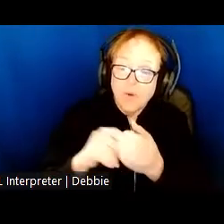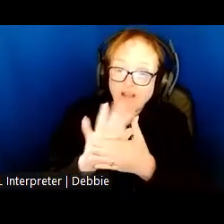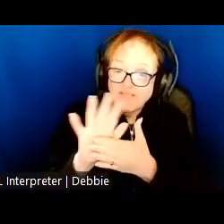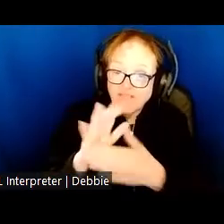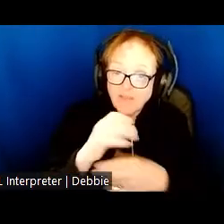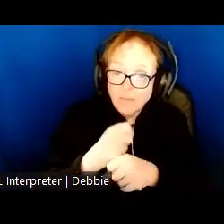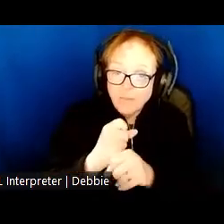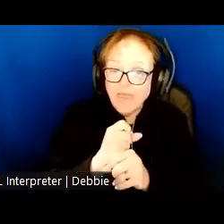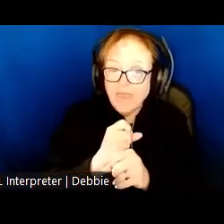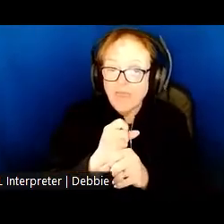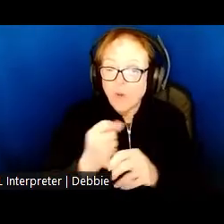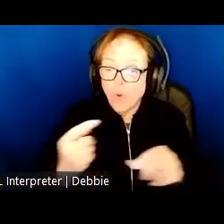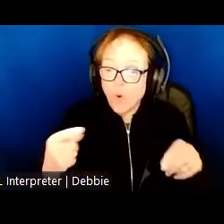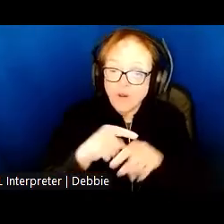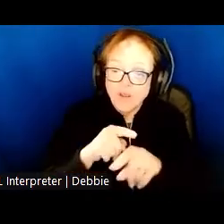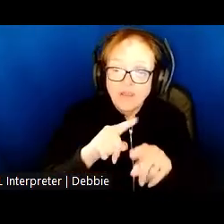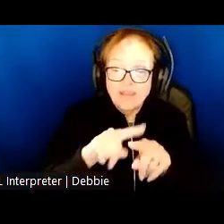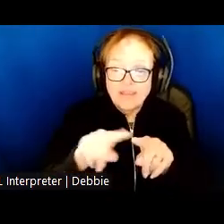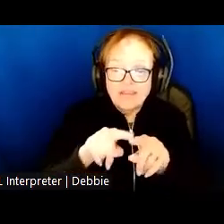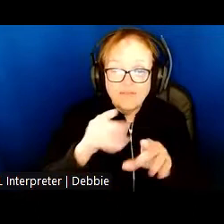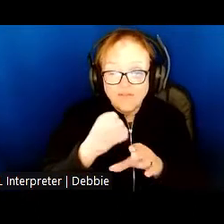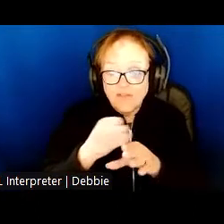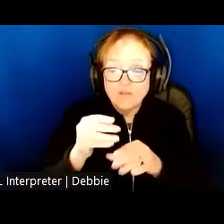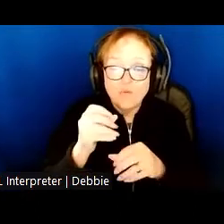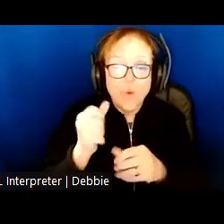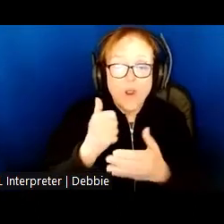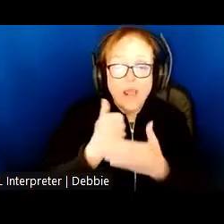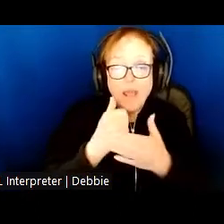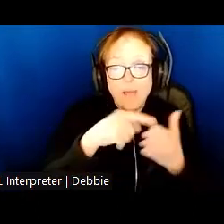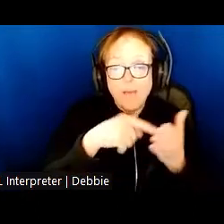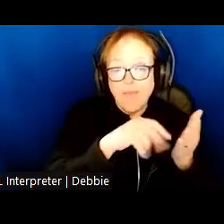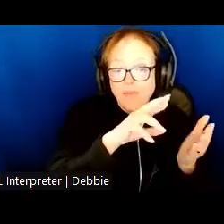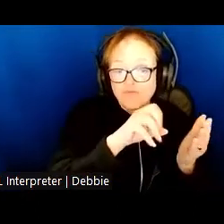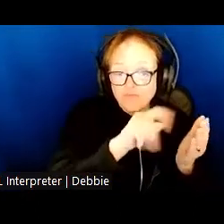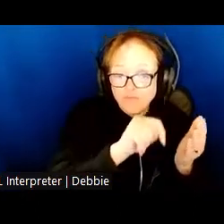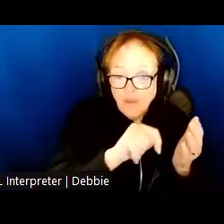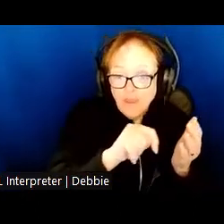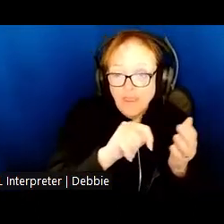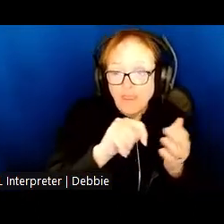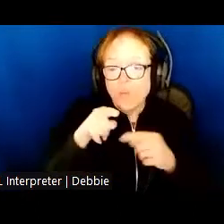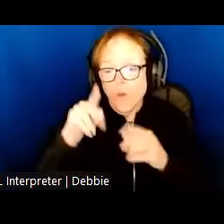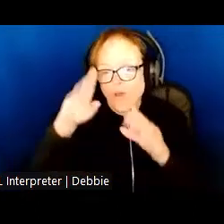or to help cover your rent so you have more time to focus on your artistic pursuits.